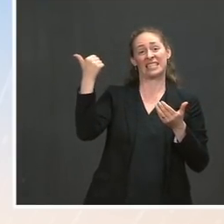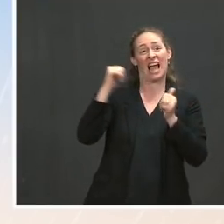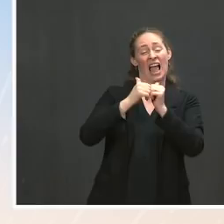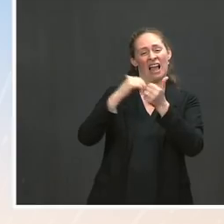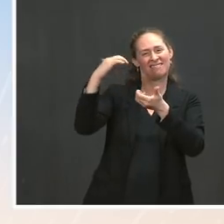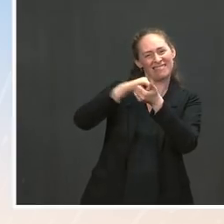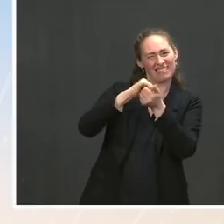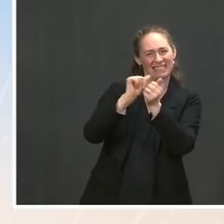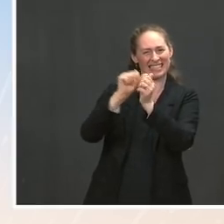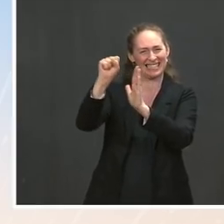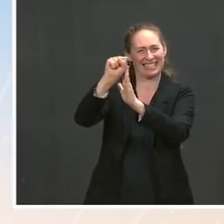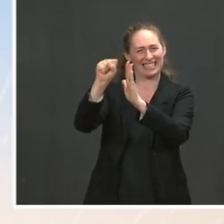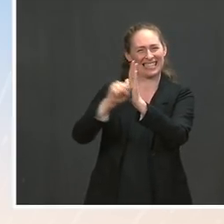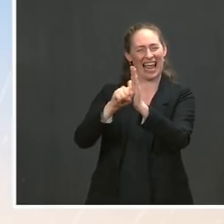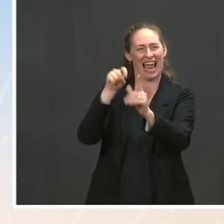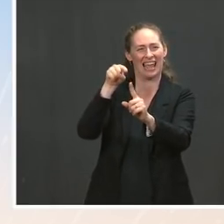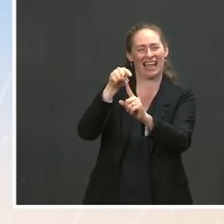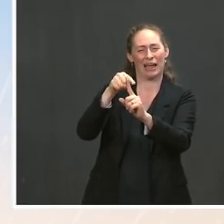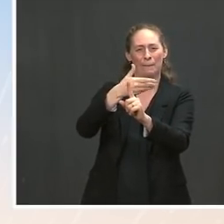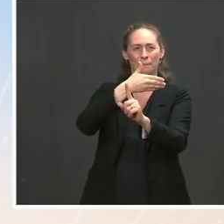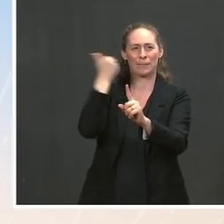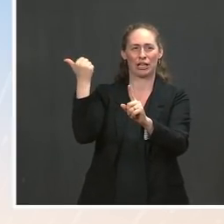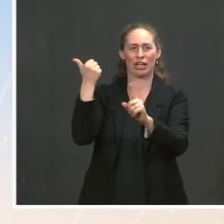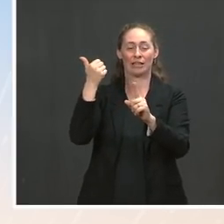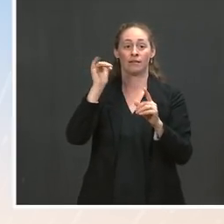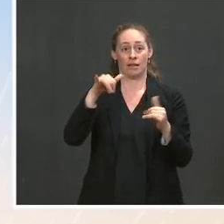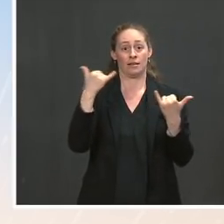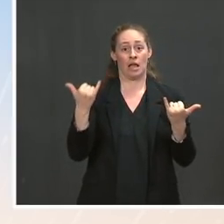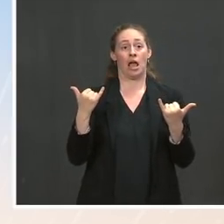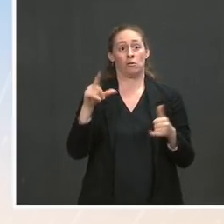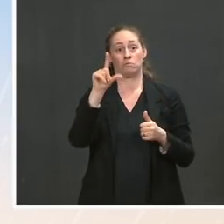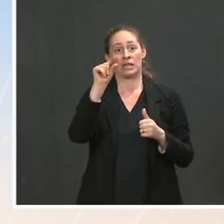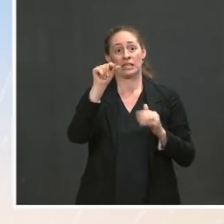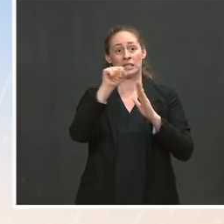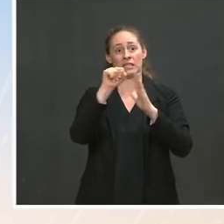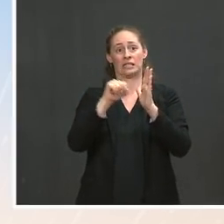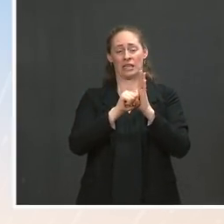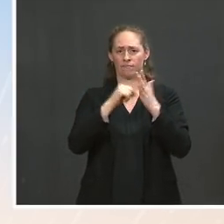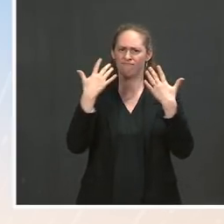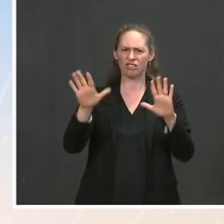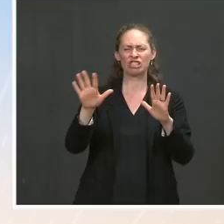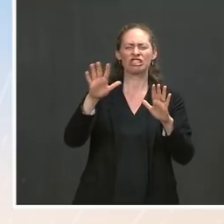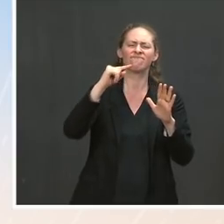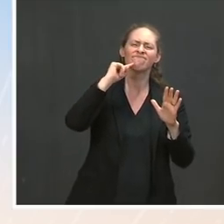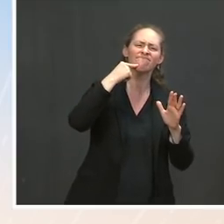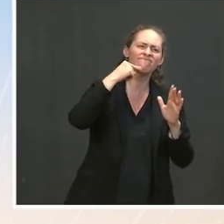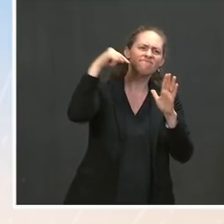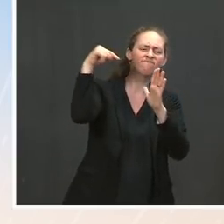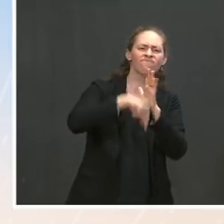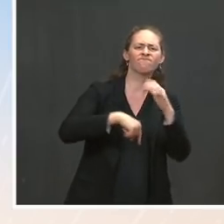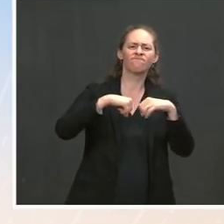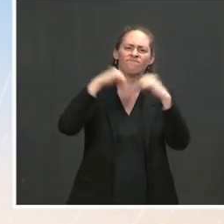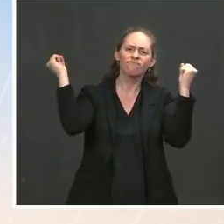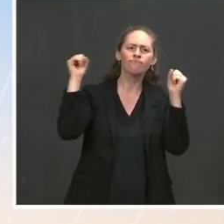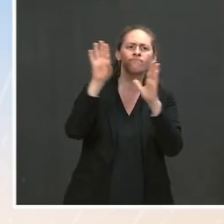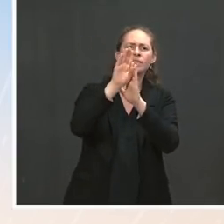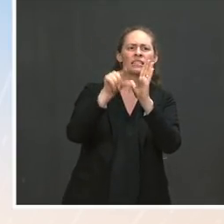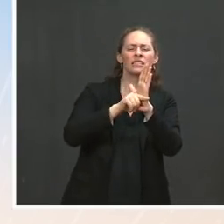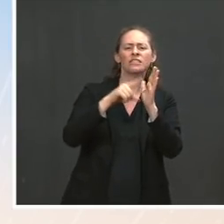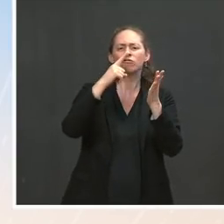20 states now have extended background checks. 19 states have red flag laws. Seven states now have assault weapons bans. We know they work.